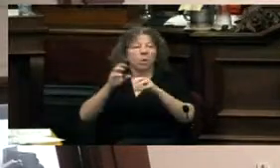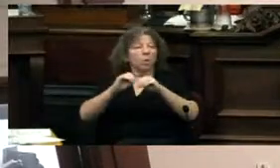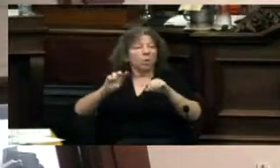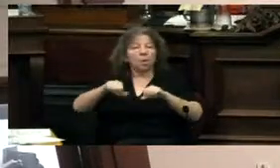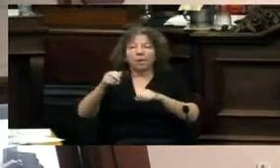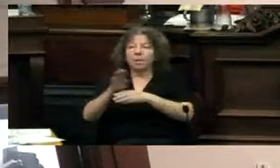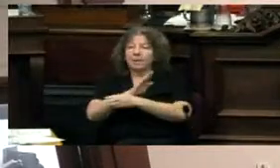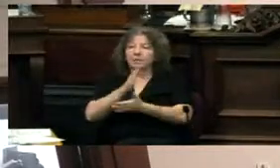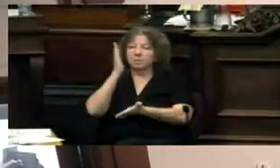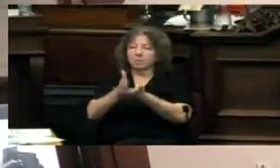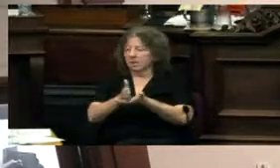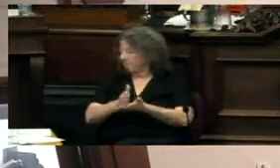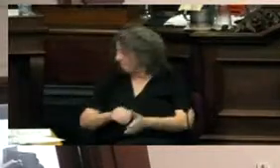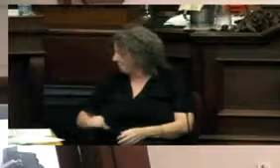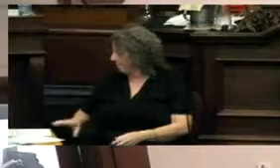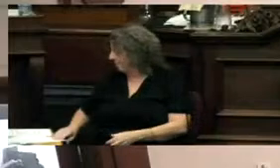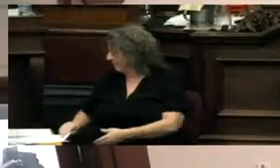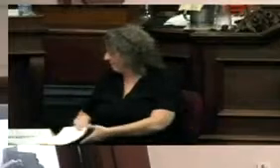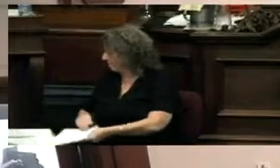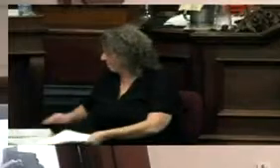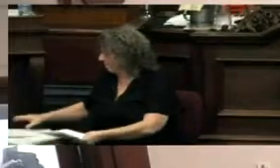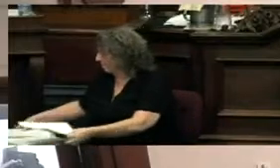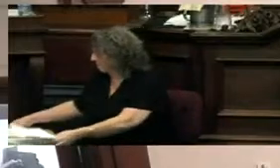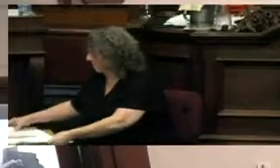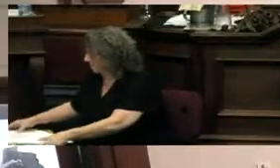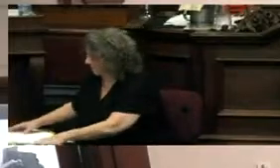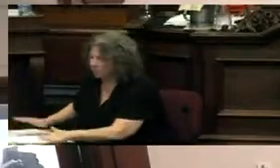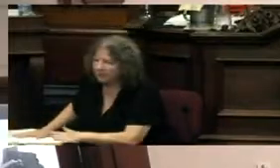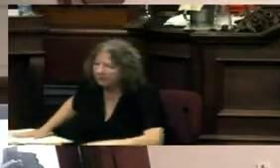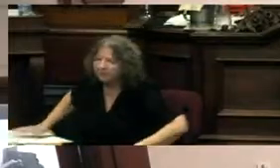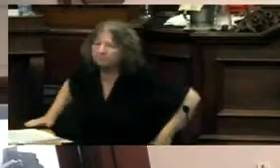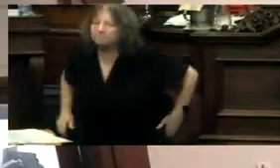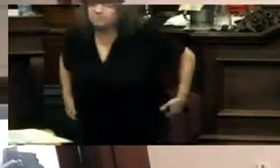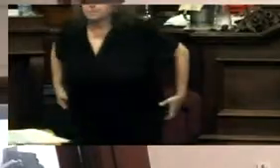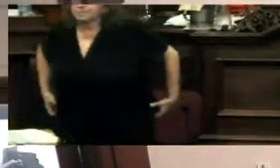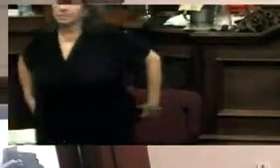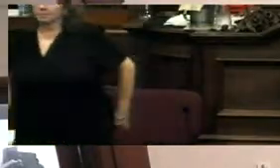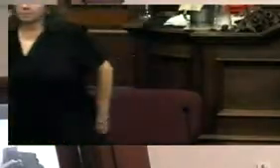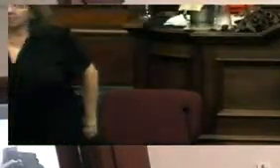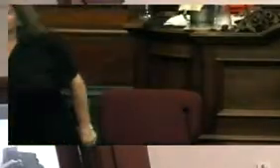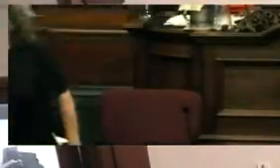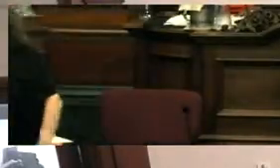Harris. Yes. President. Melende. Yes. Thank you. The motion